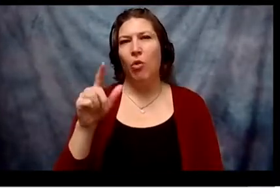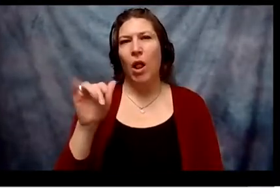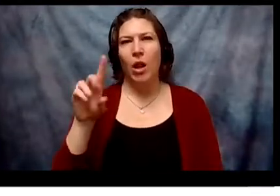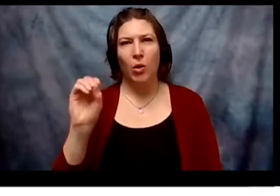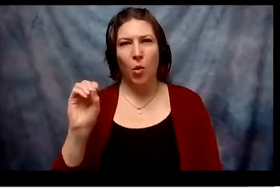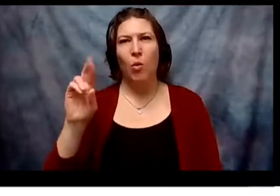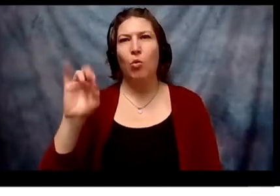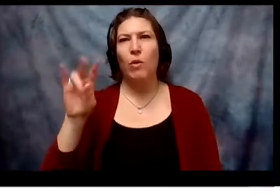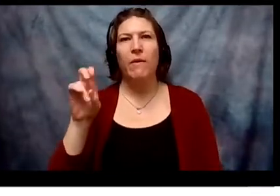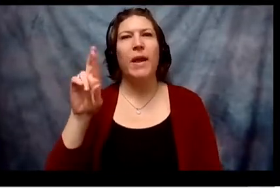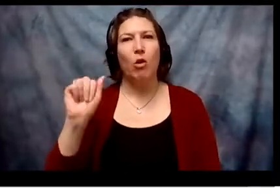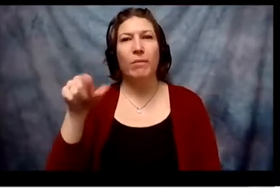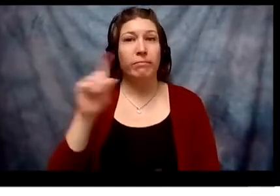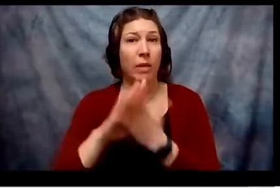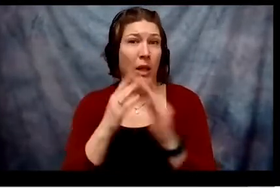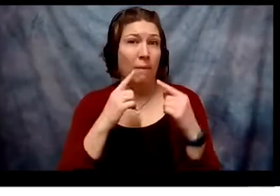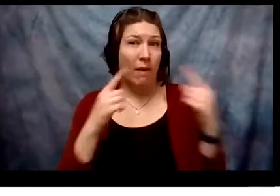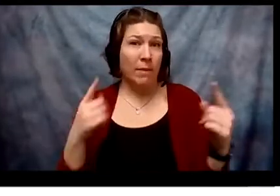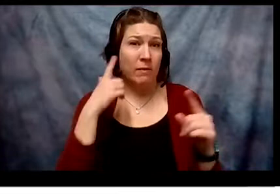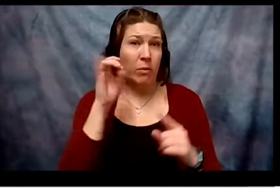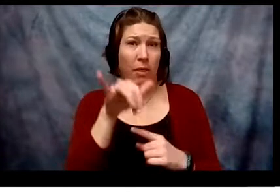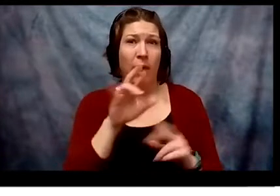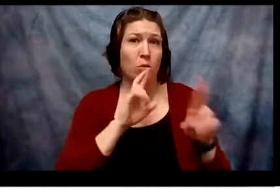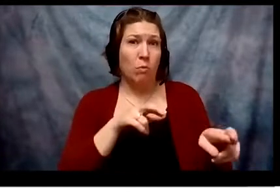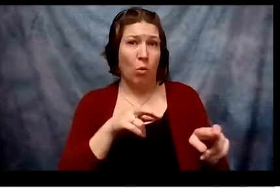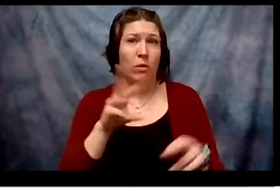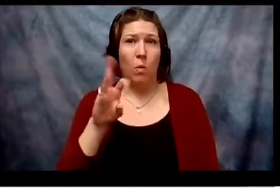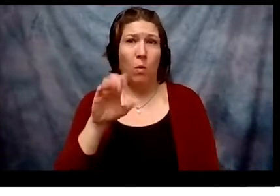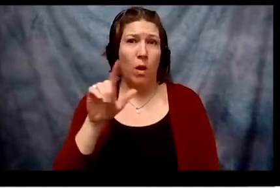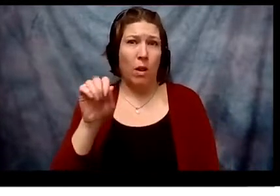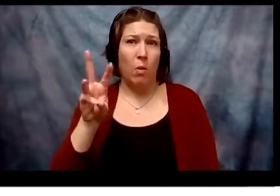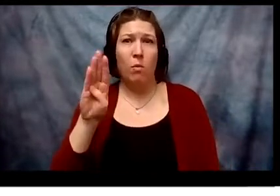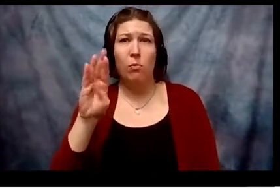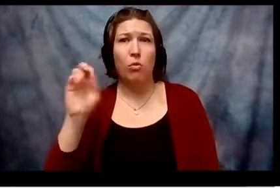famous from this expose' at Willowbrook on national TV.